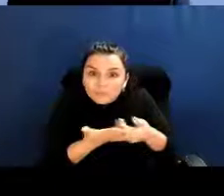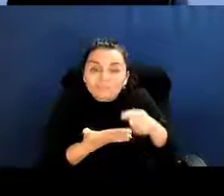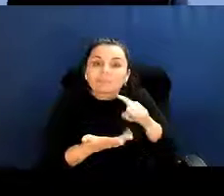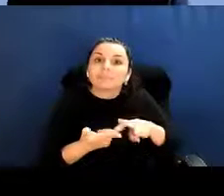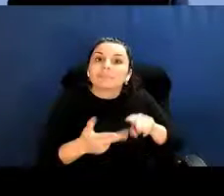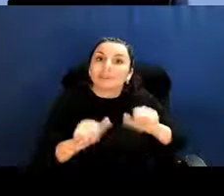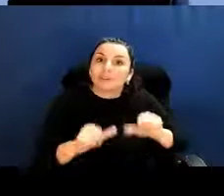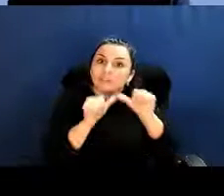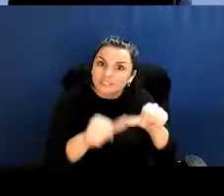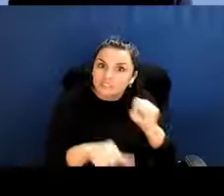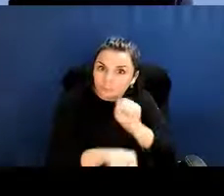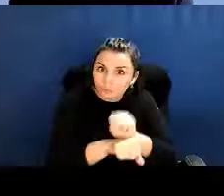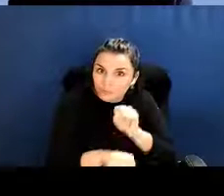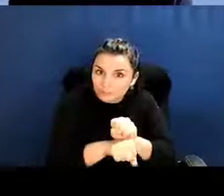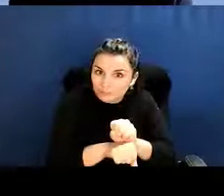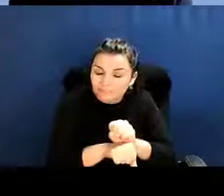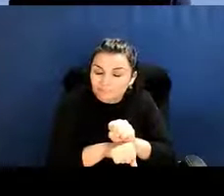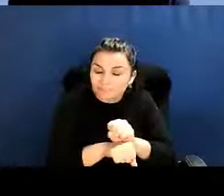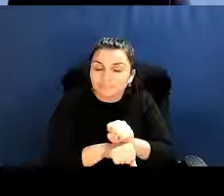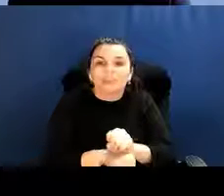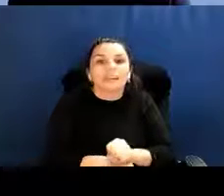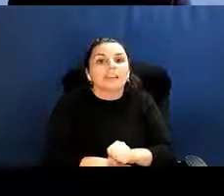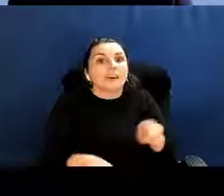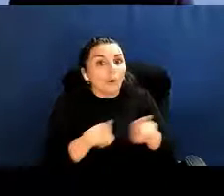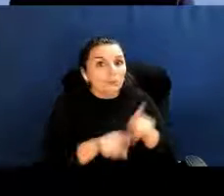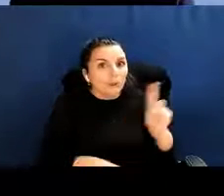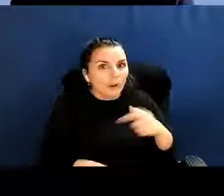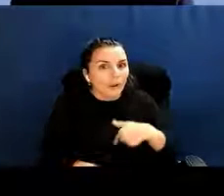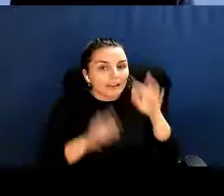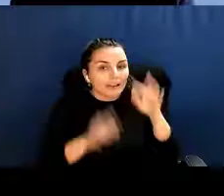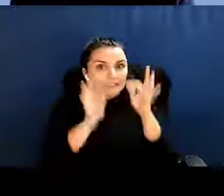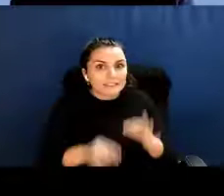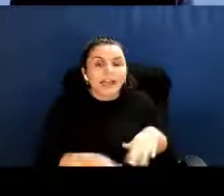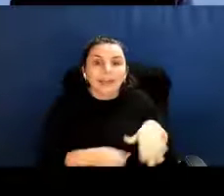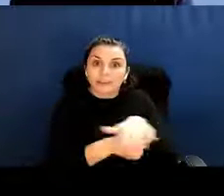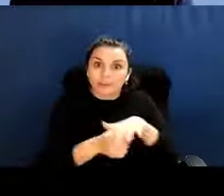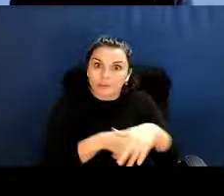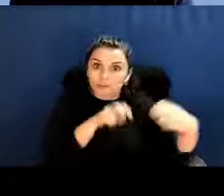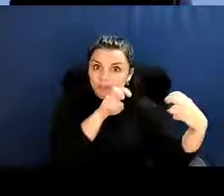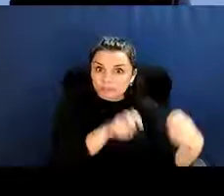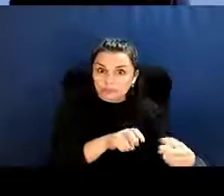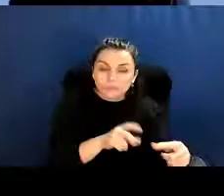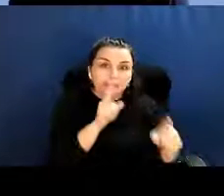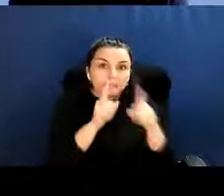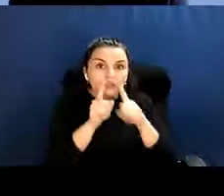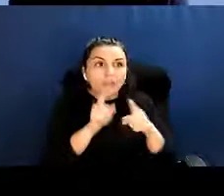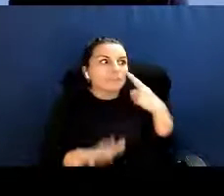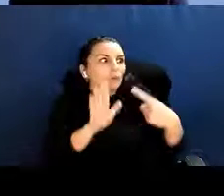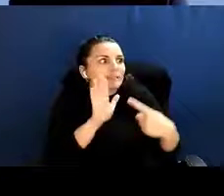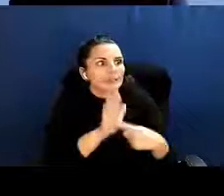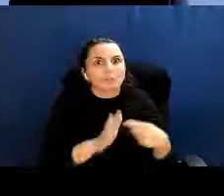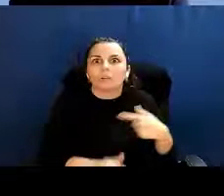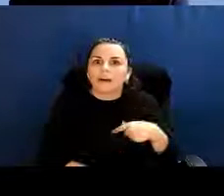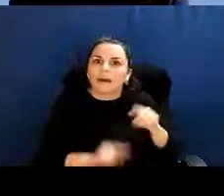So if you decide to interview the nurse in a crowded hospital cafeteria, the risk of compromising her privacy